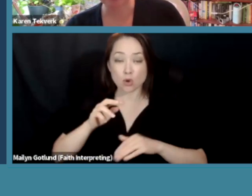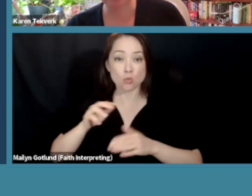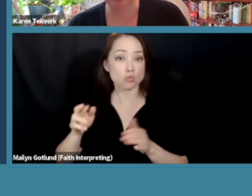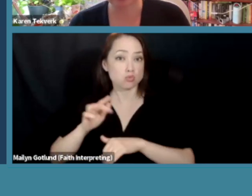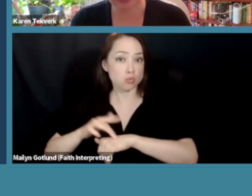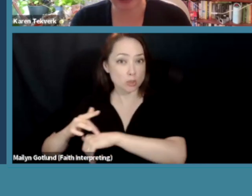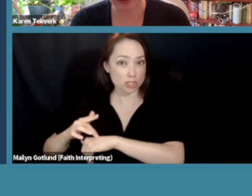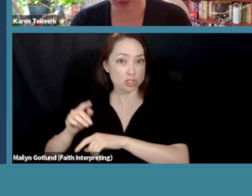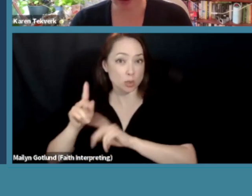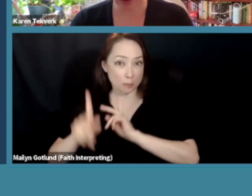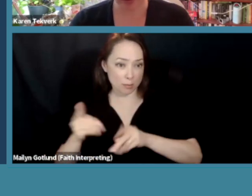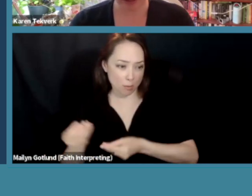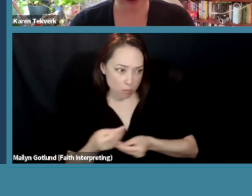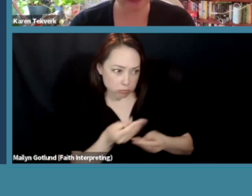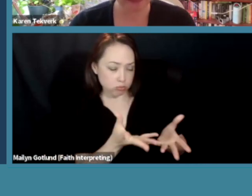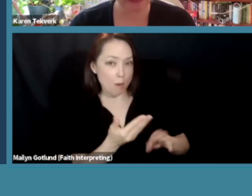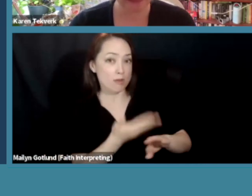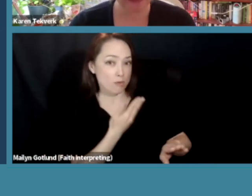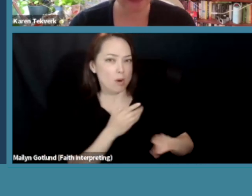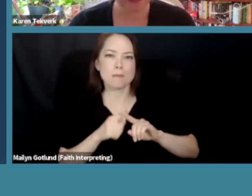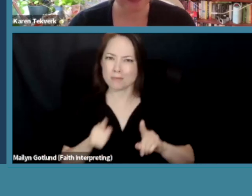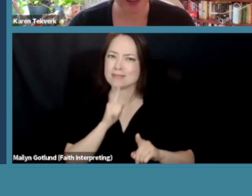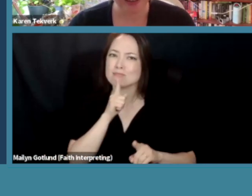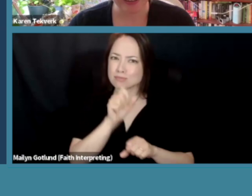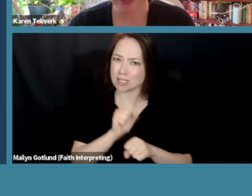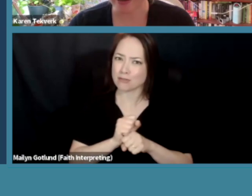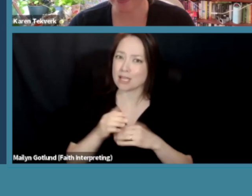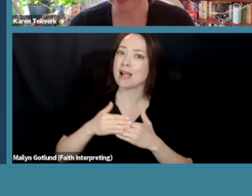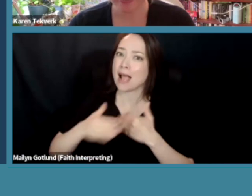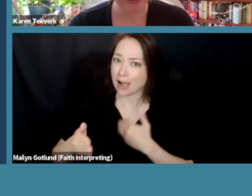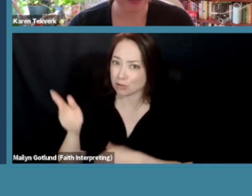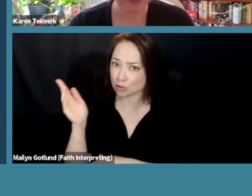but certainly after programming. All right, next slide.